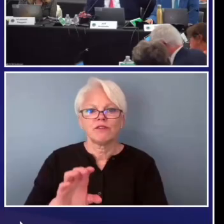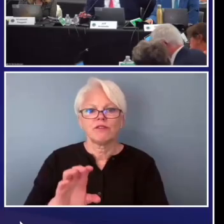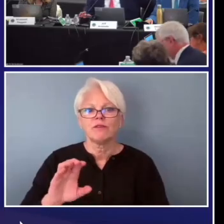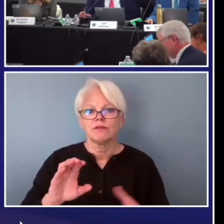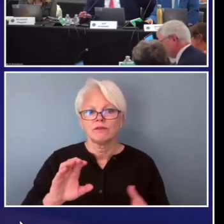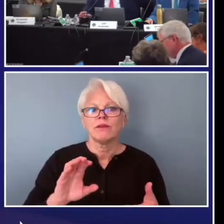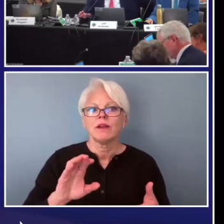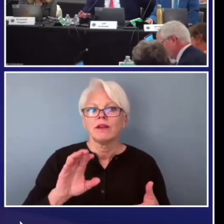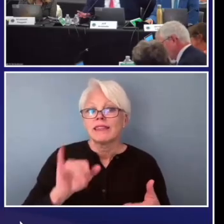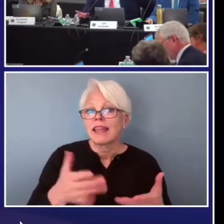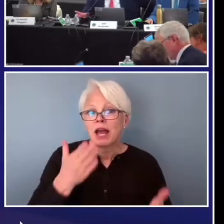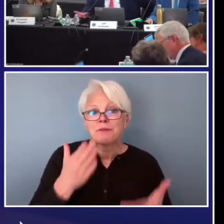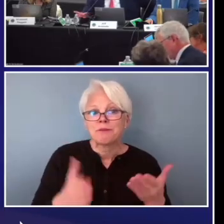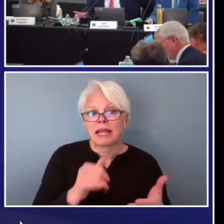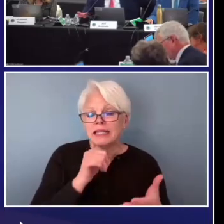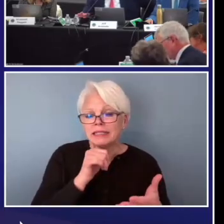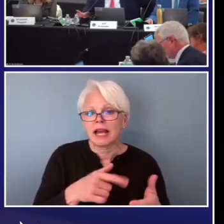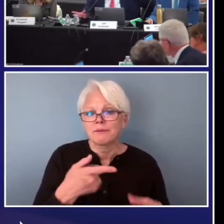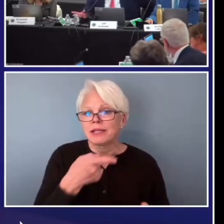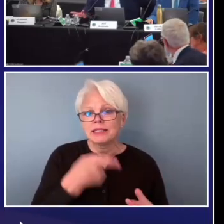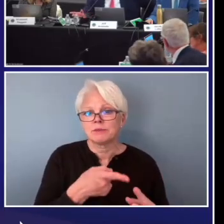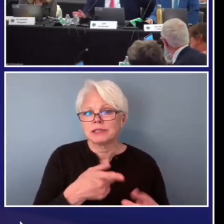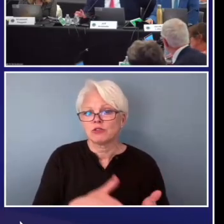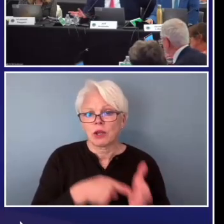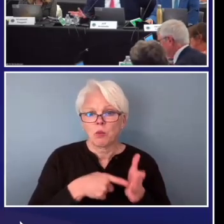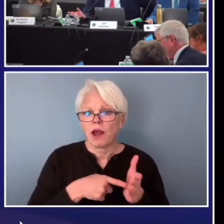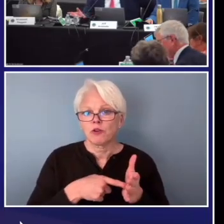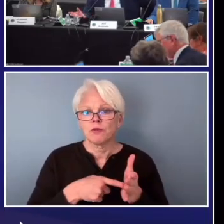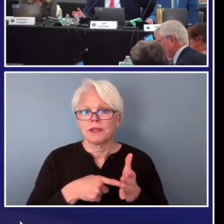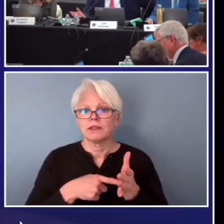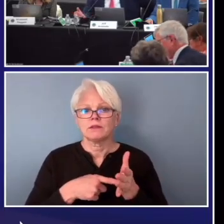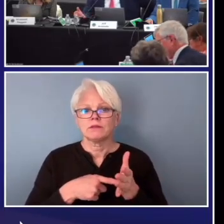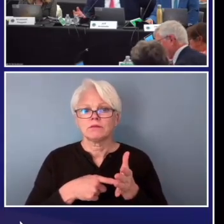may not be a particular requirement. Maybe, um, some action